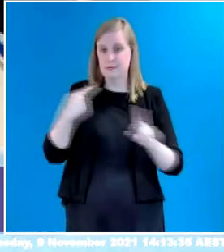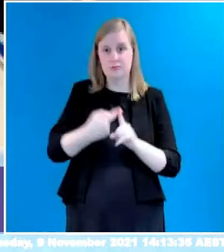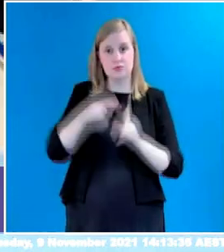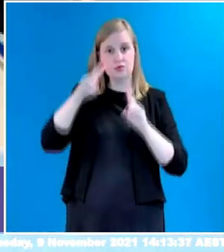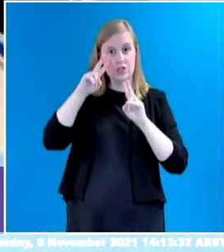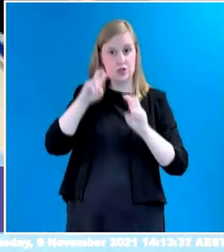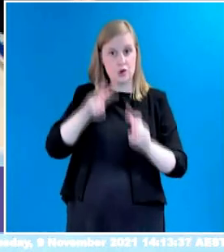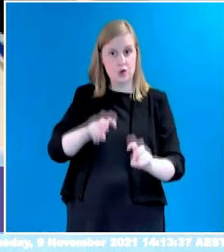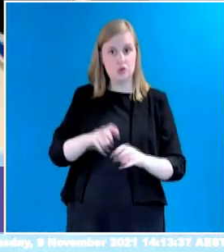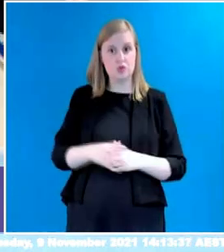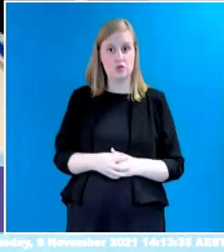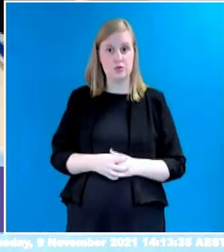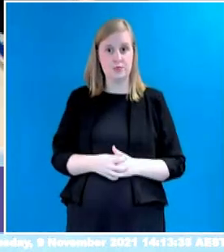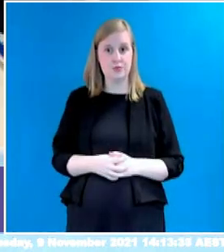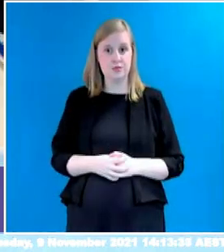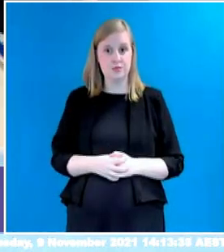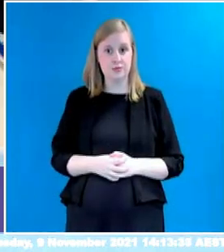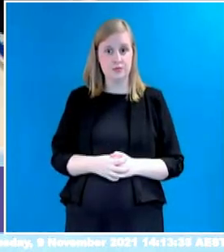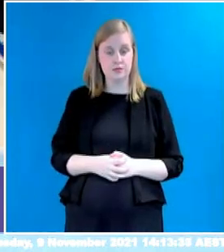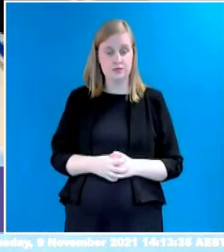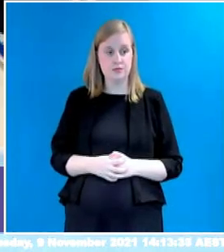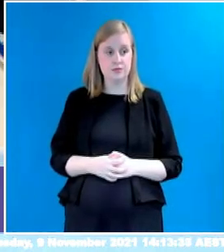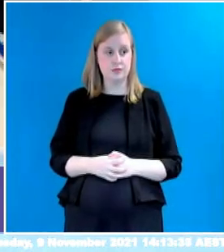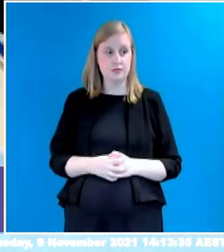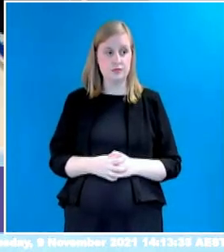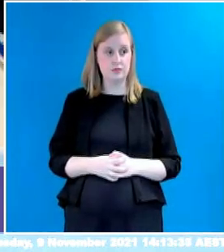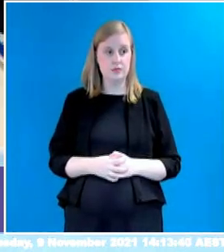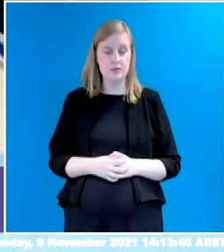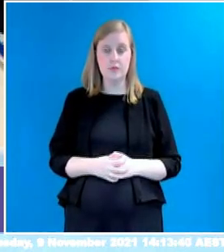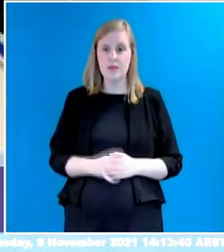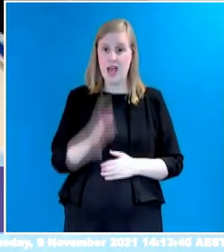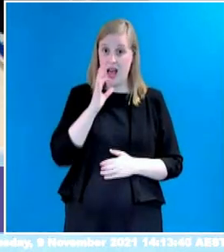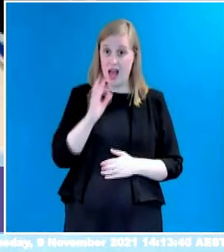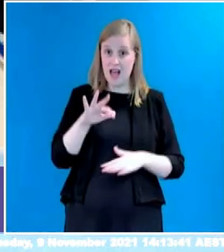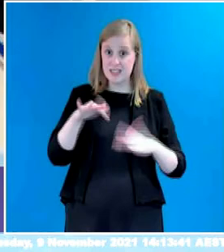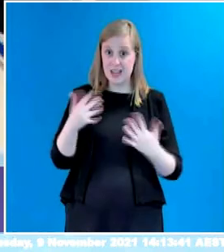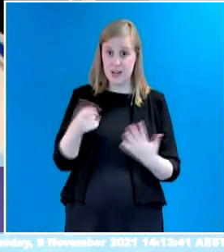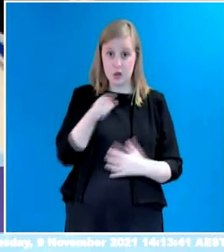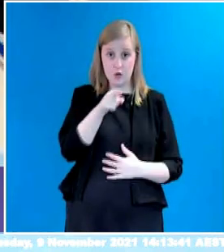Were any of you involved in that step of the National Interest